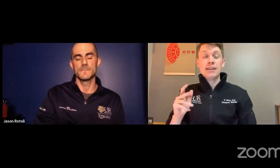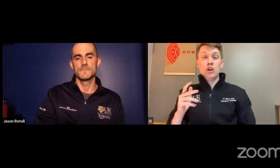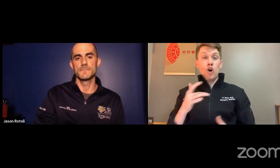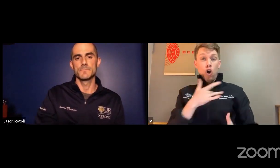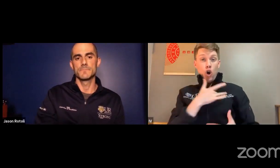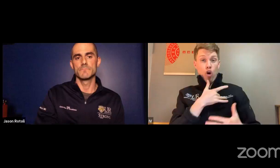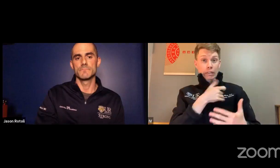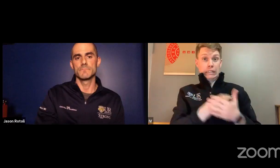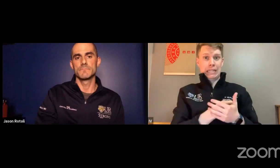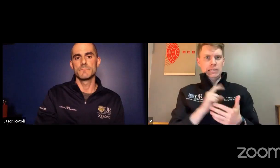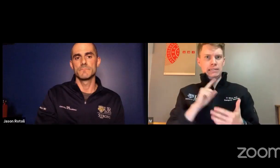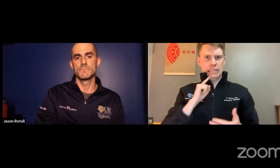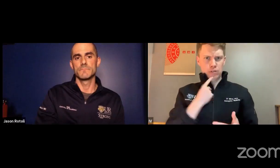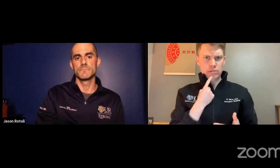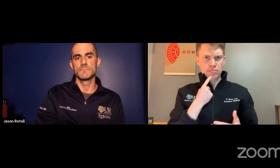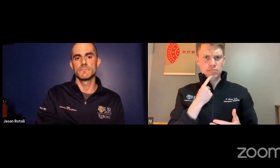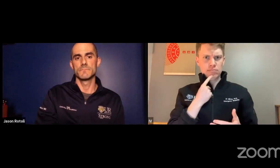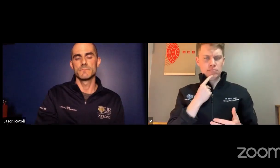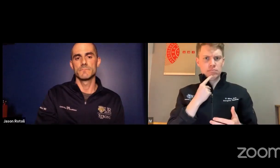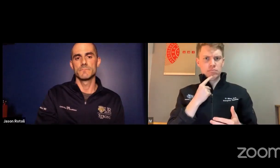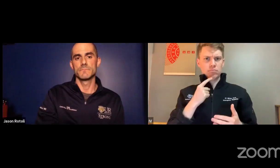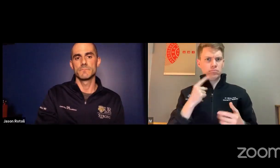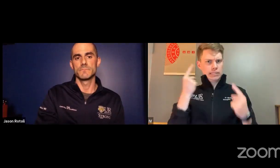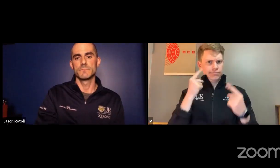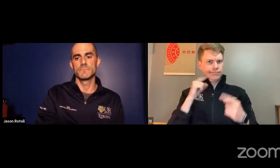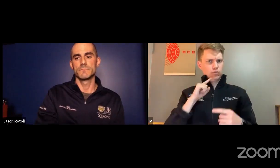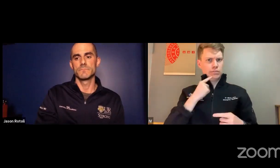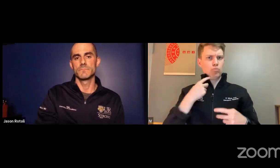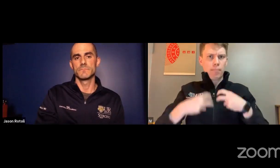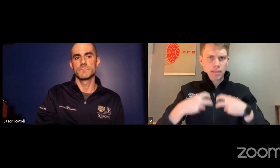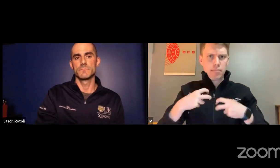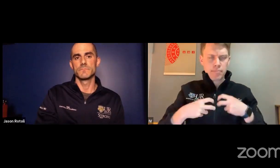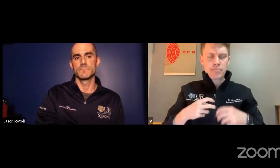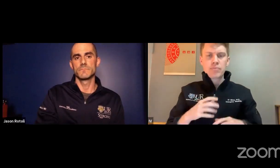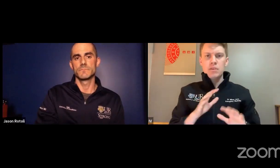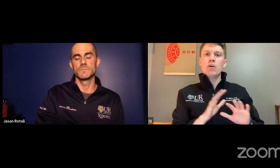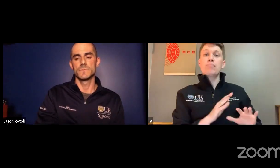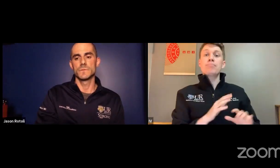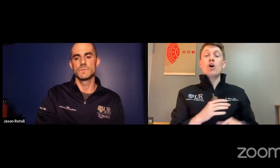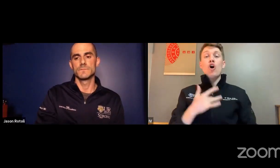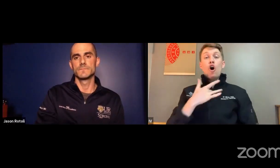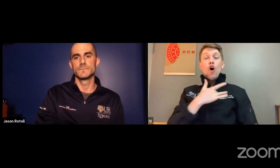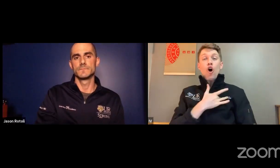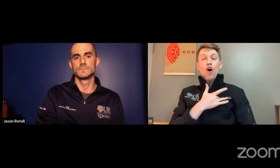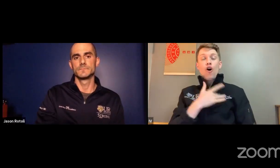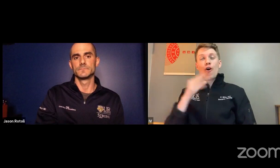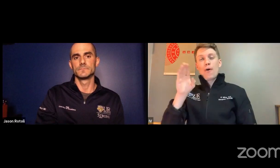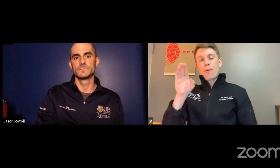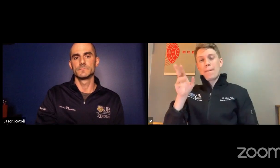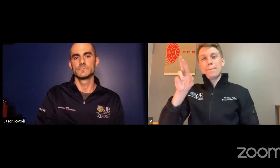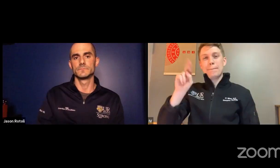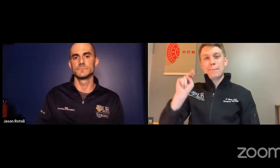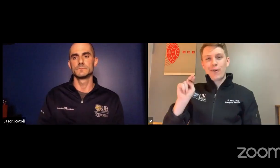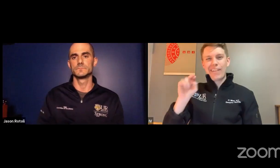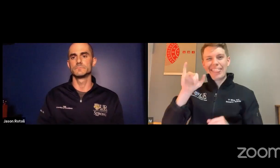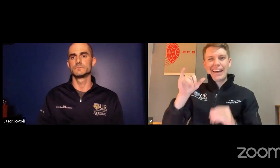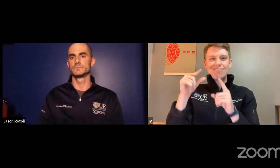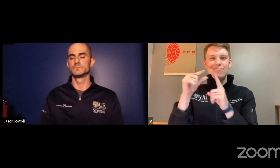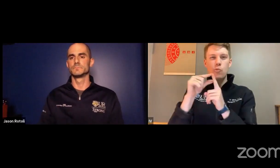medical knowledge as well. That was a very good question, thank you. I am seeing that there are a few